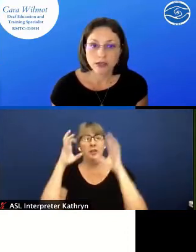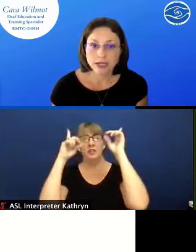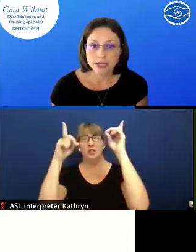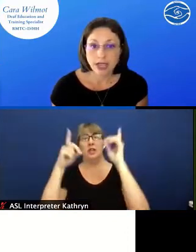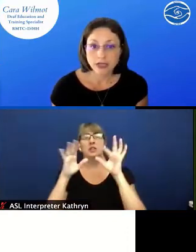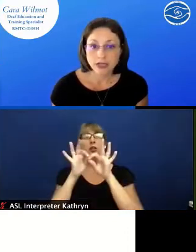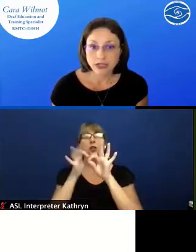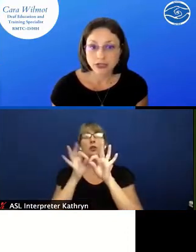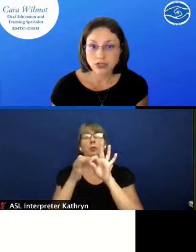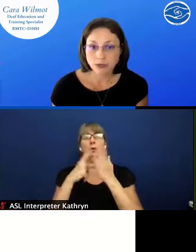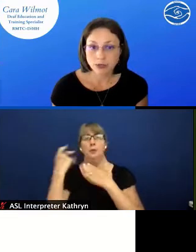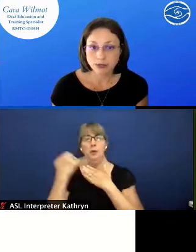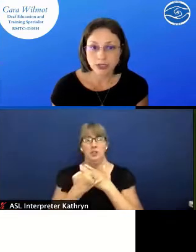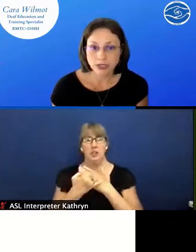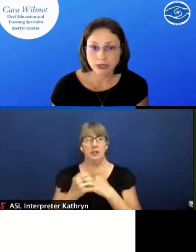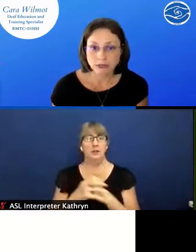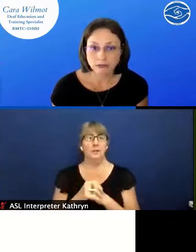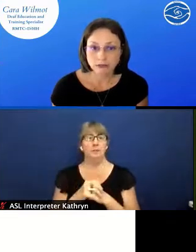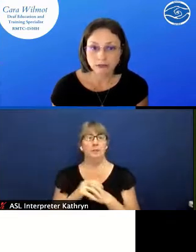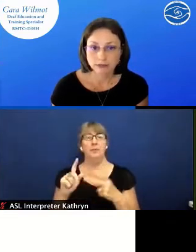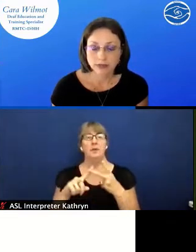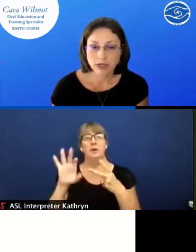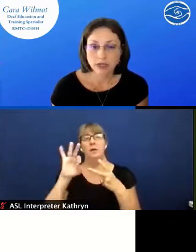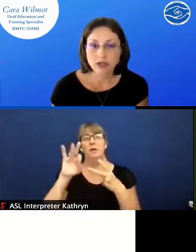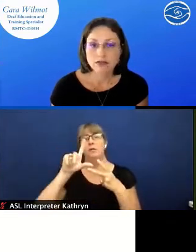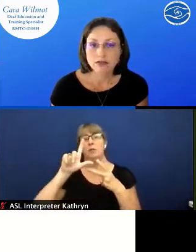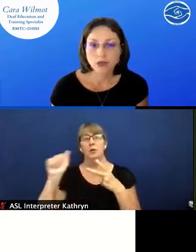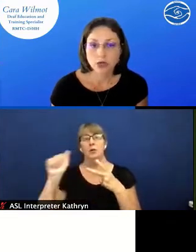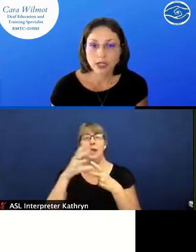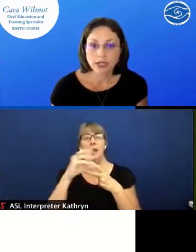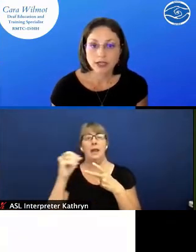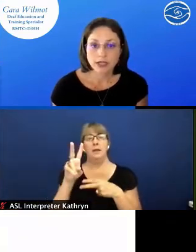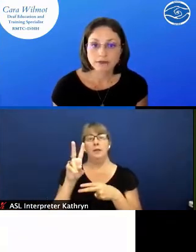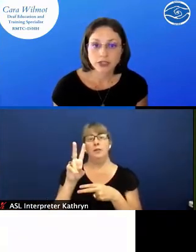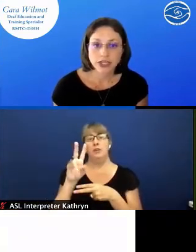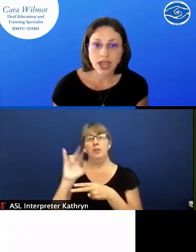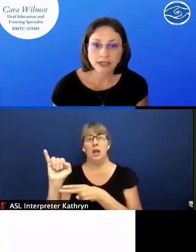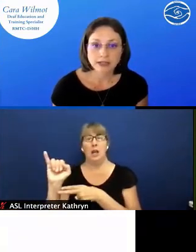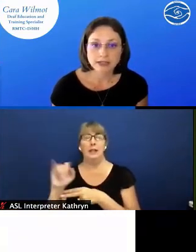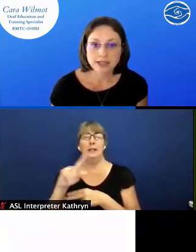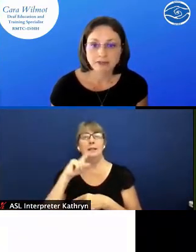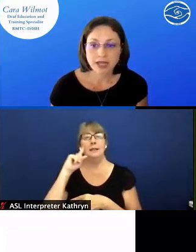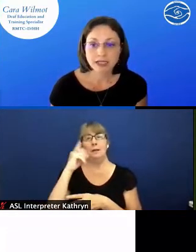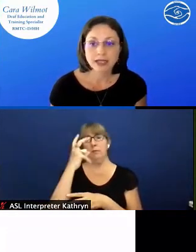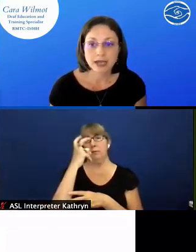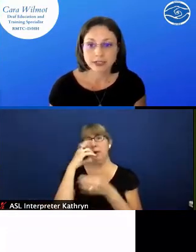the Educational Interpreter Project, Florida and Virgin Islands Deaf Blind Collaborative,